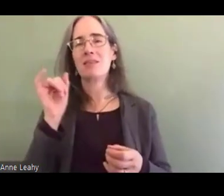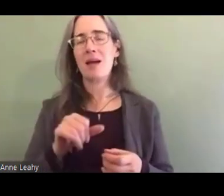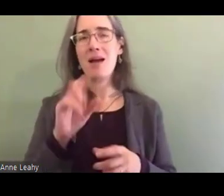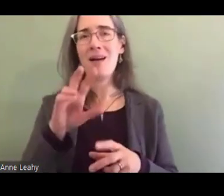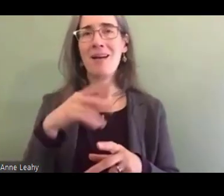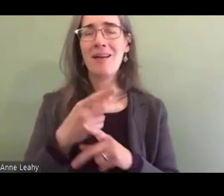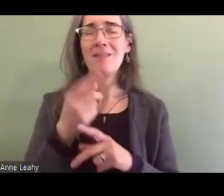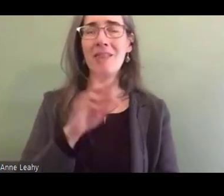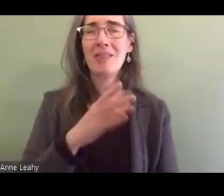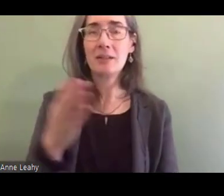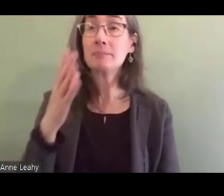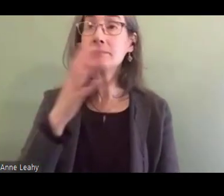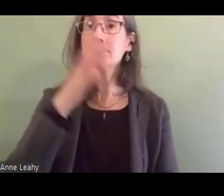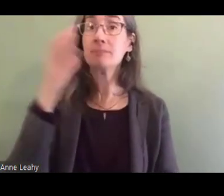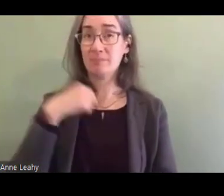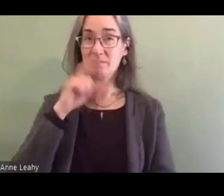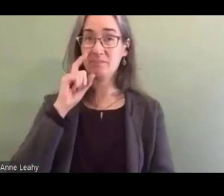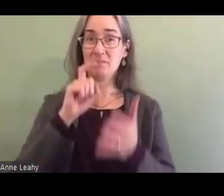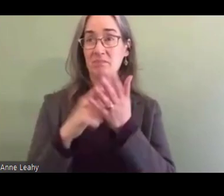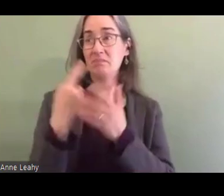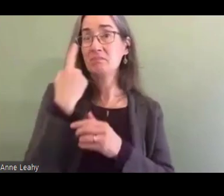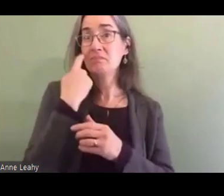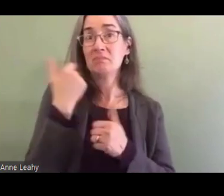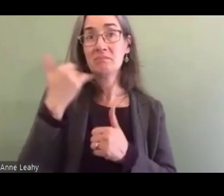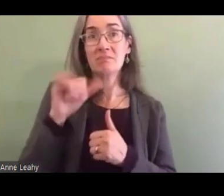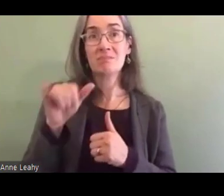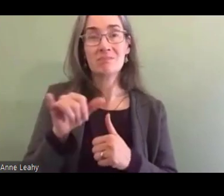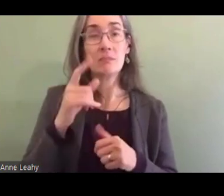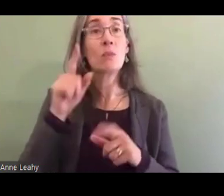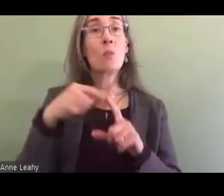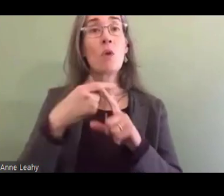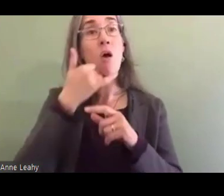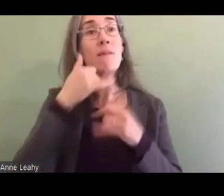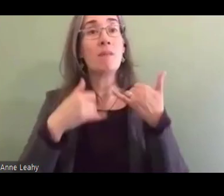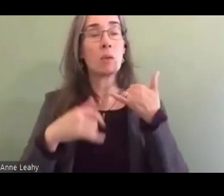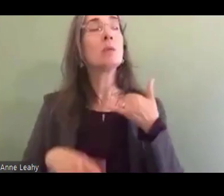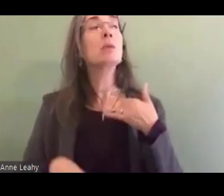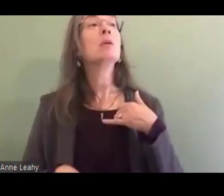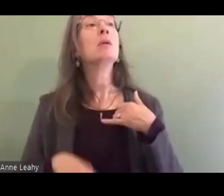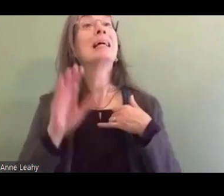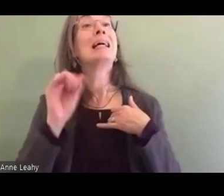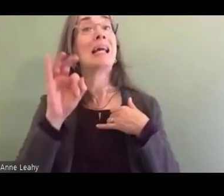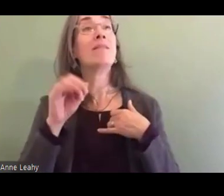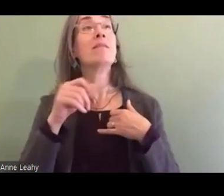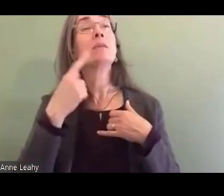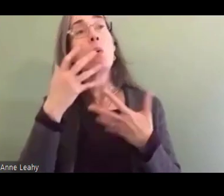And I have noticed recently too, when you are on the phone it says,